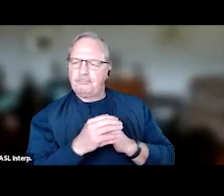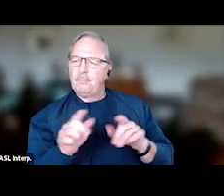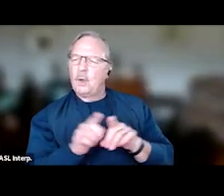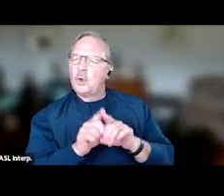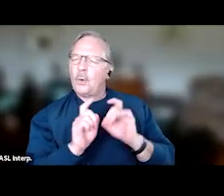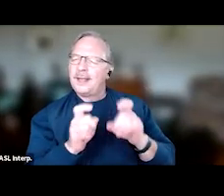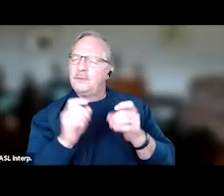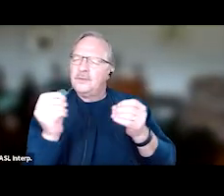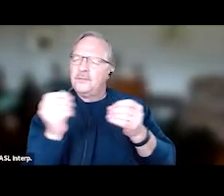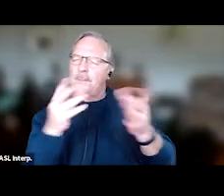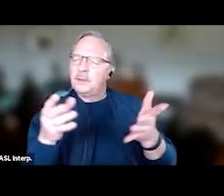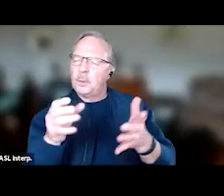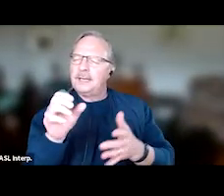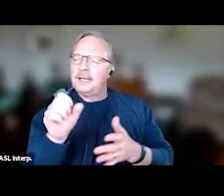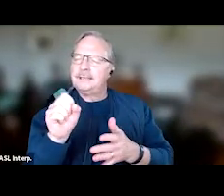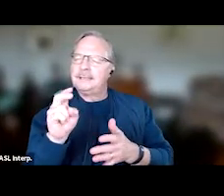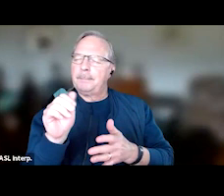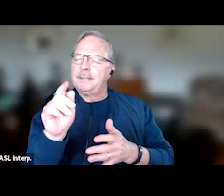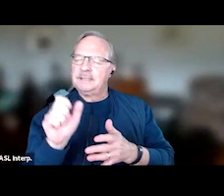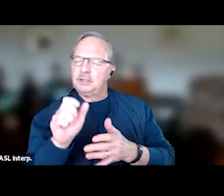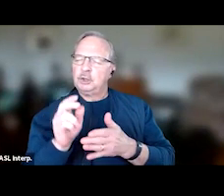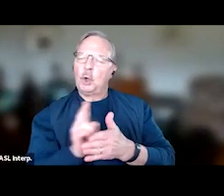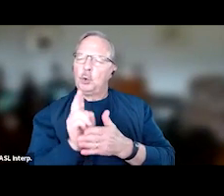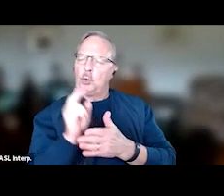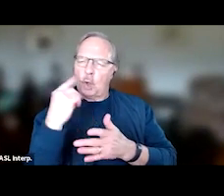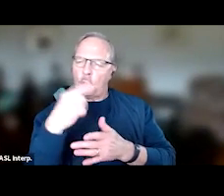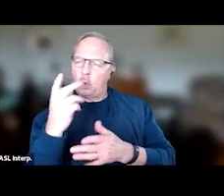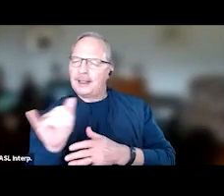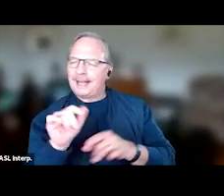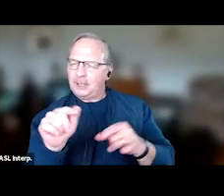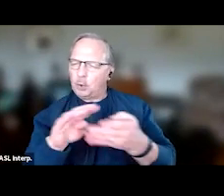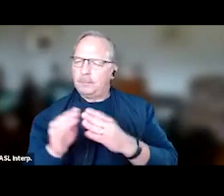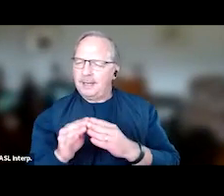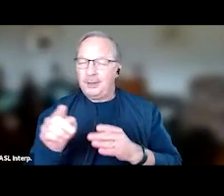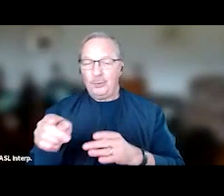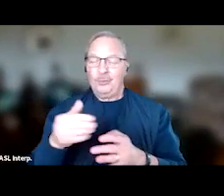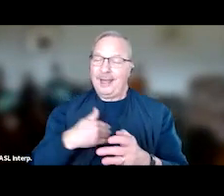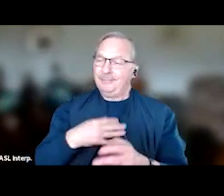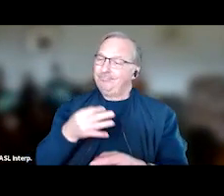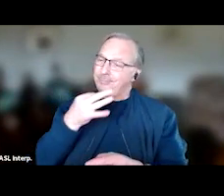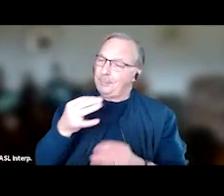about what substance use looks like in your community. And certainly, you probably have that expertise from your interfacing with people.